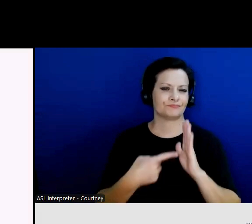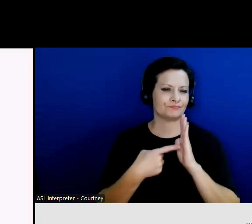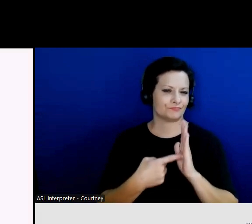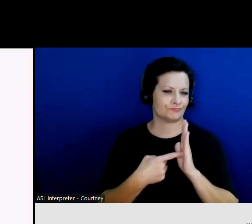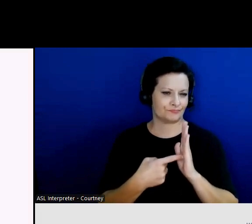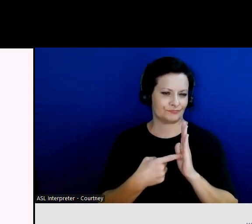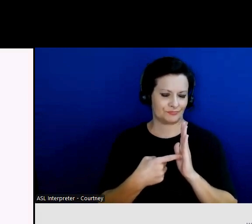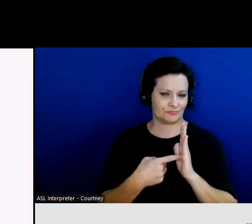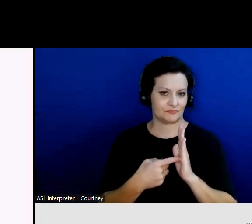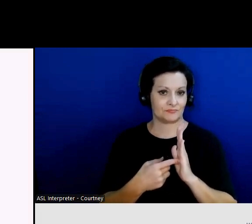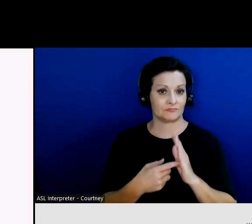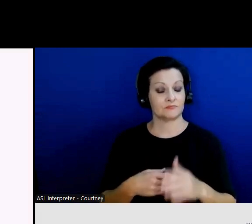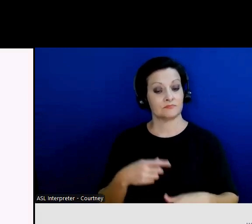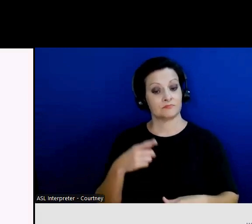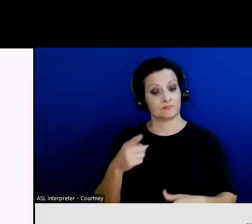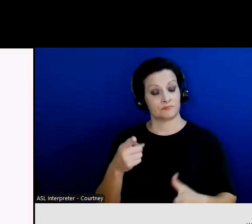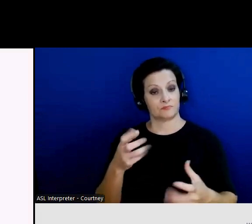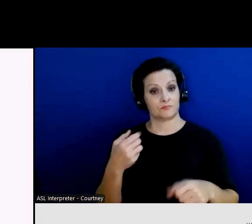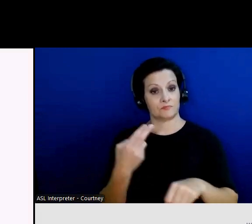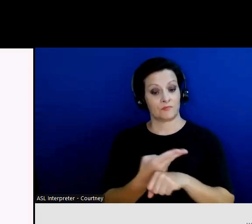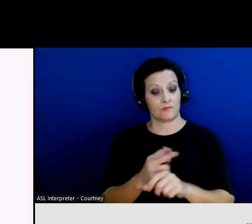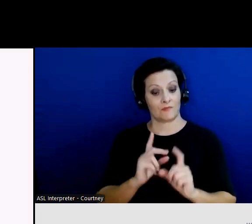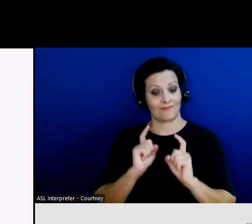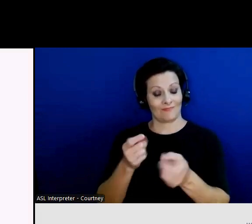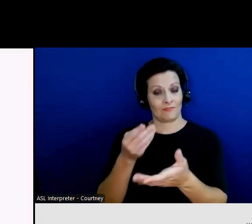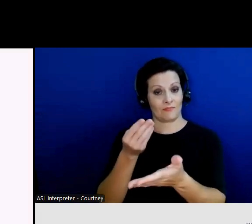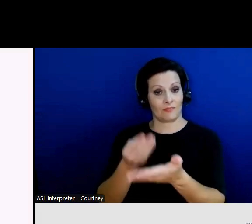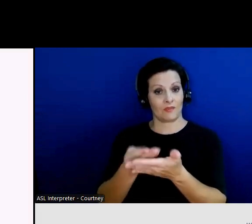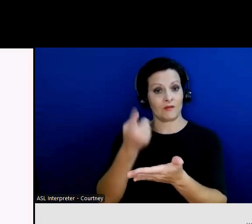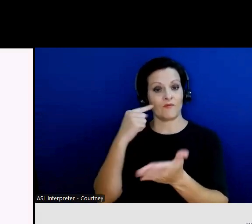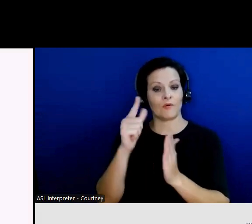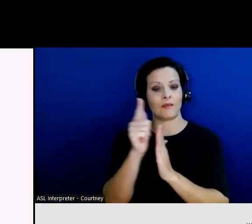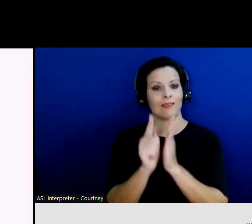if you are proposing to use grant funds for legal services, you must